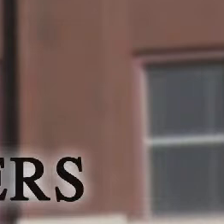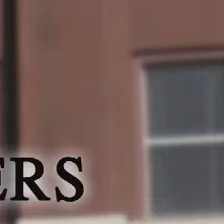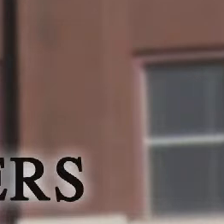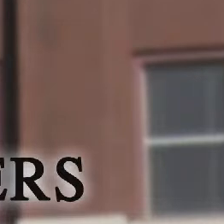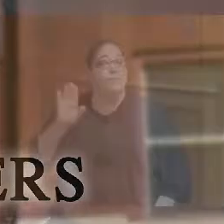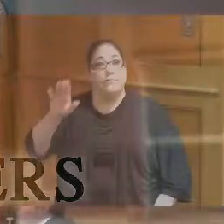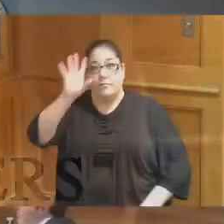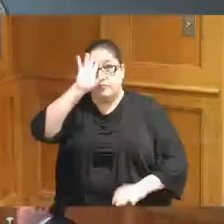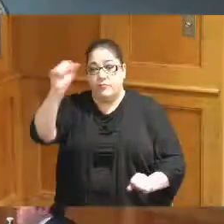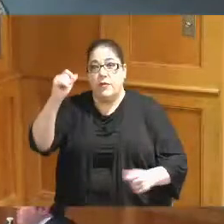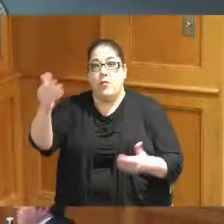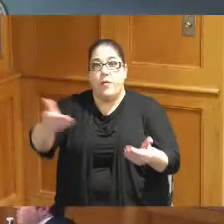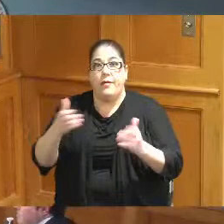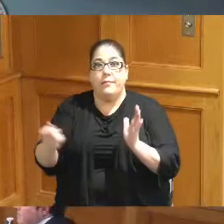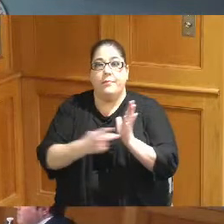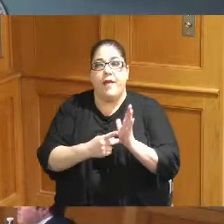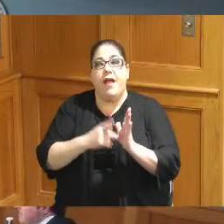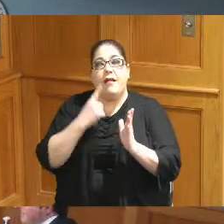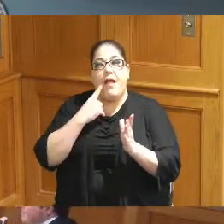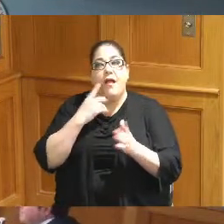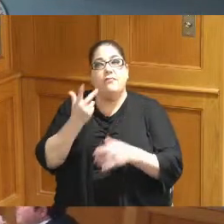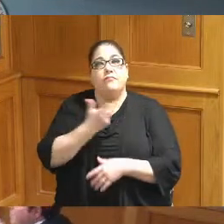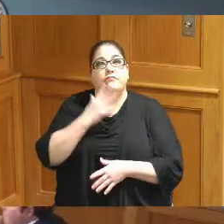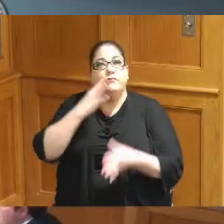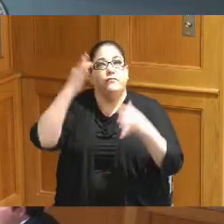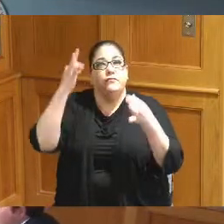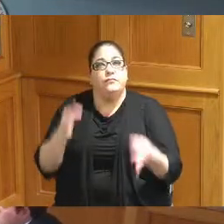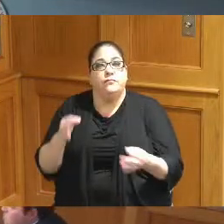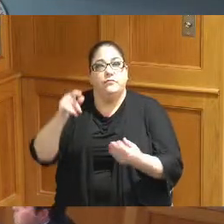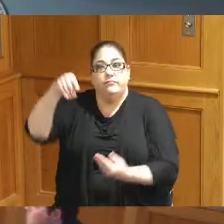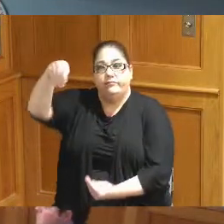back we have a resolution I asked the Administrator to read the resolution